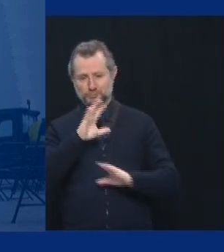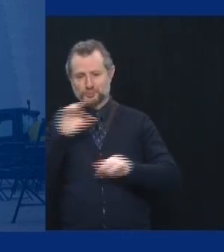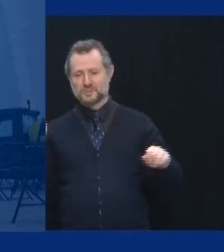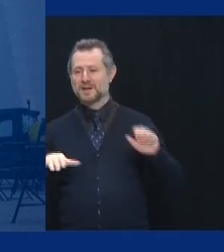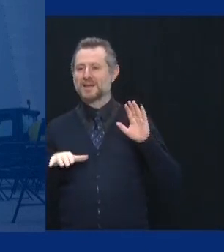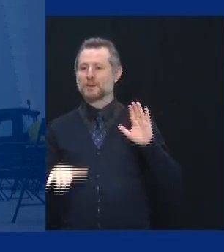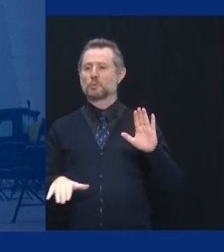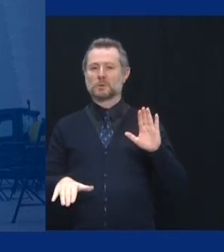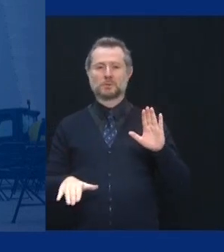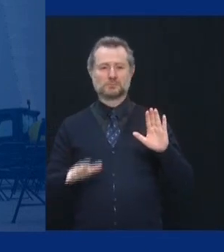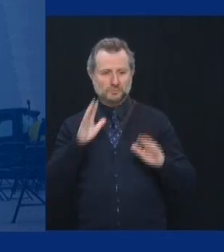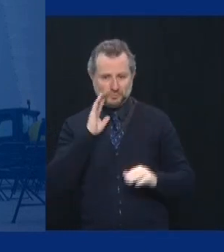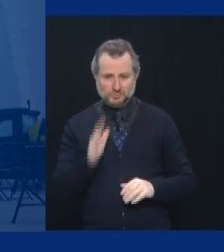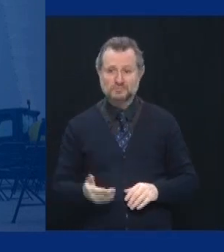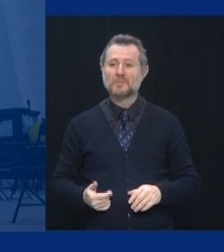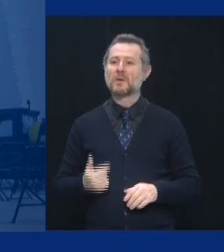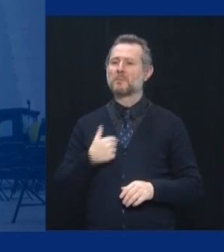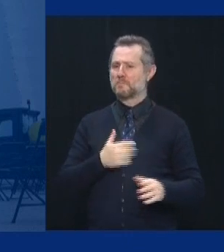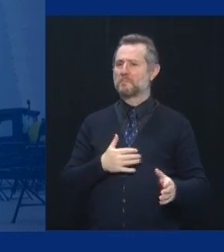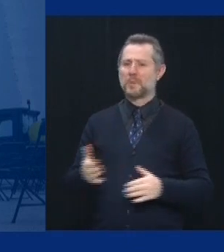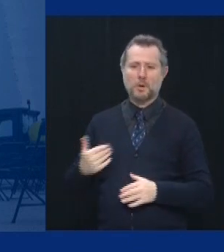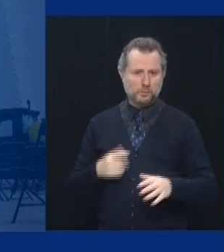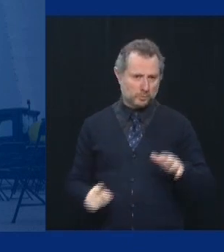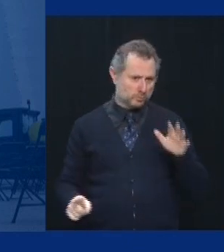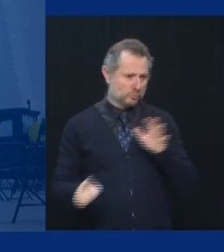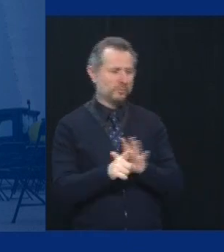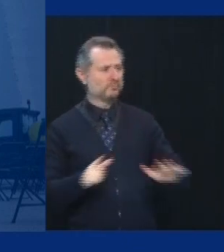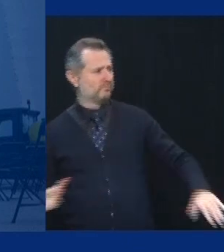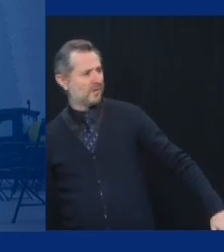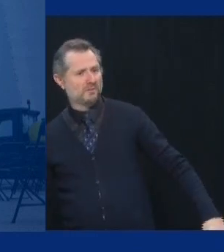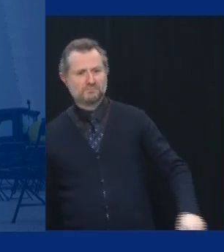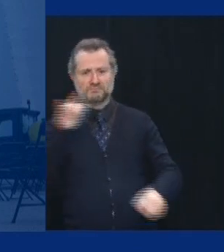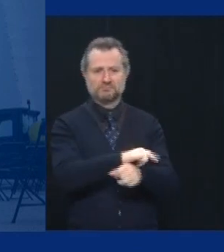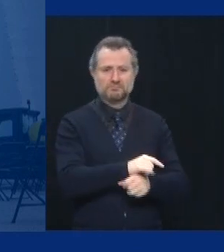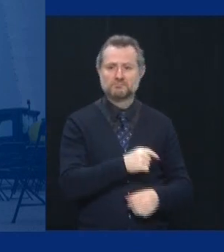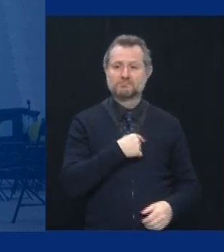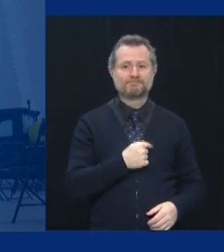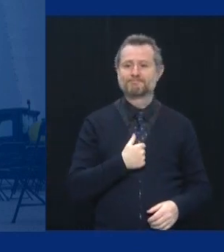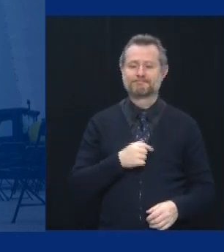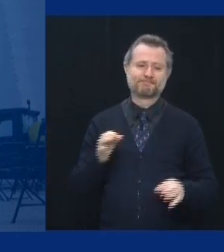AND I SENT A LETTER ASKING IF NEW YORK COULD BUY DIRECTLY FROM PFIZER. WEDNESDAY IS INAUGURATION DAY.